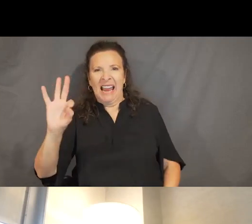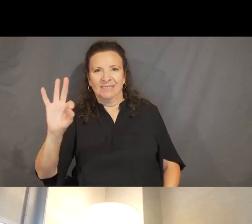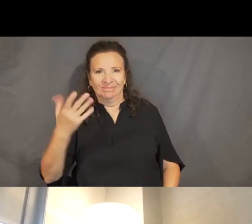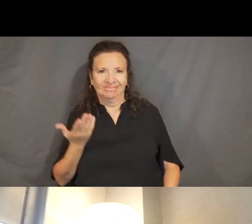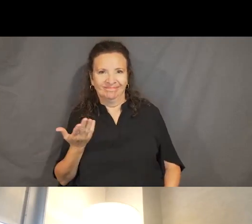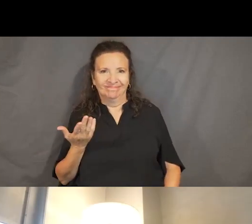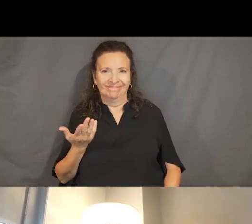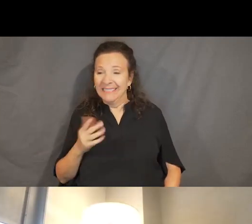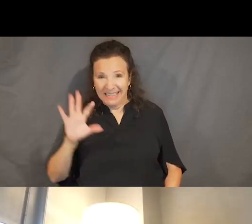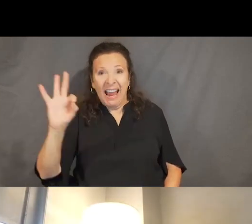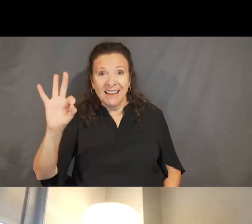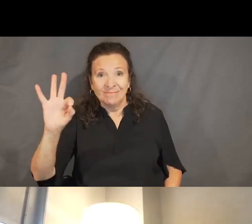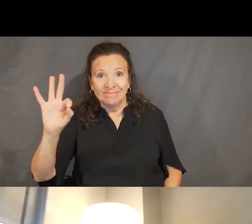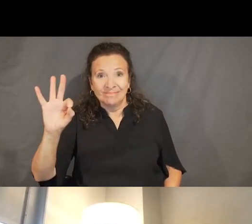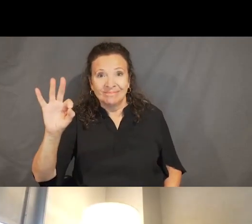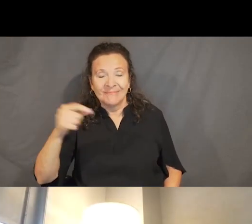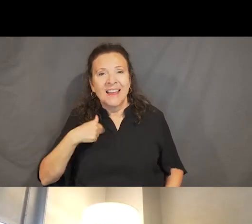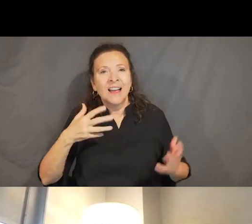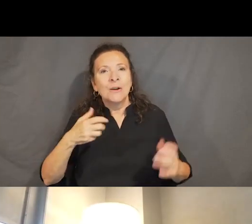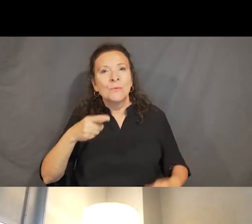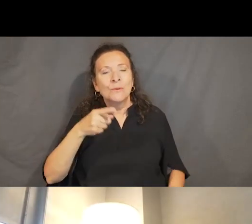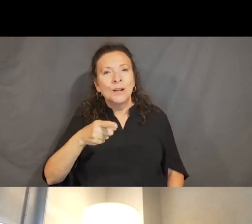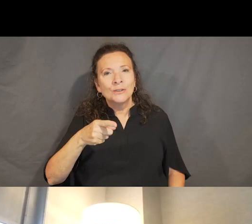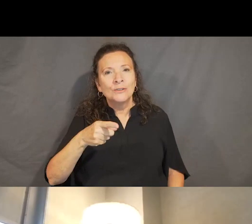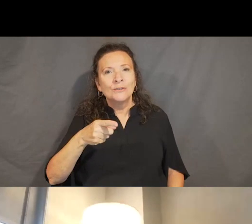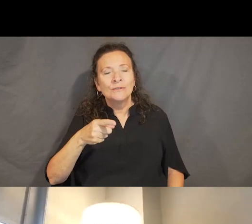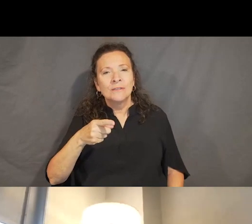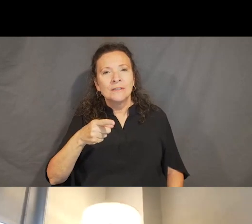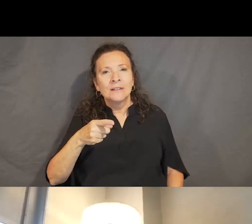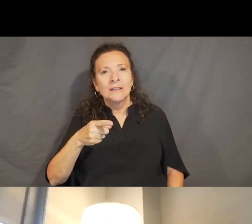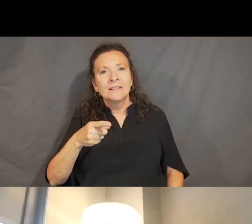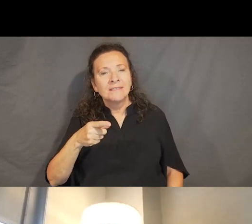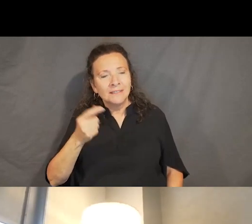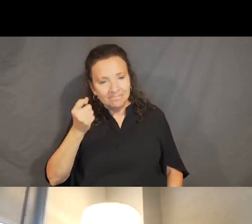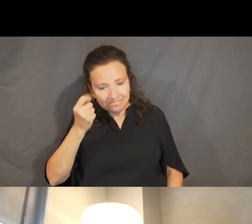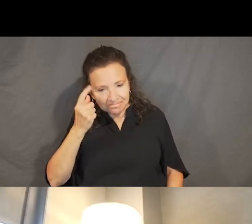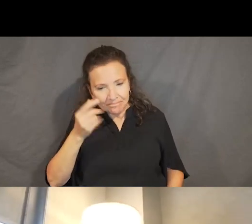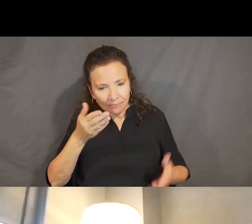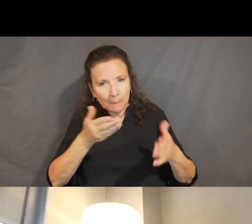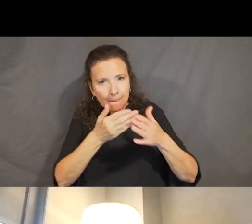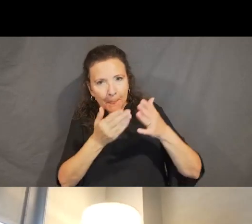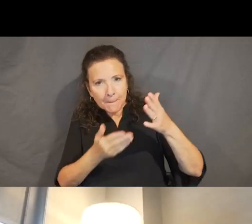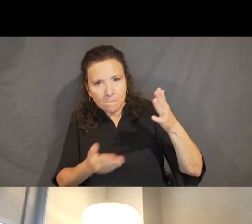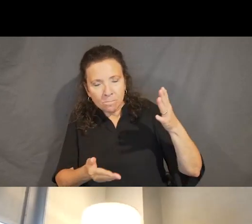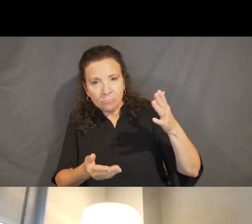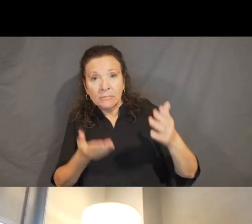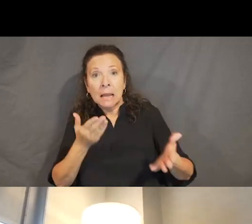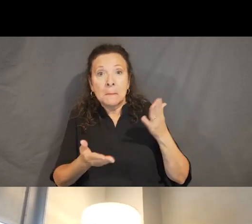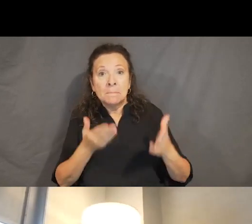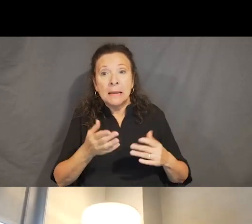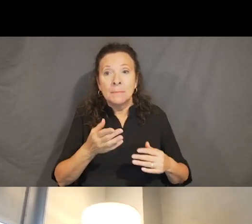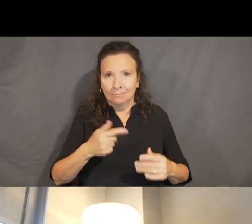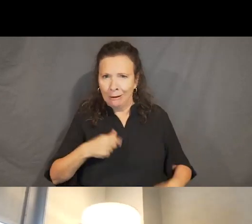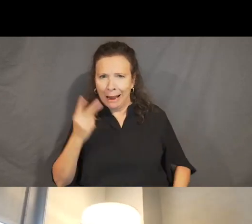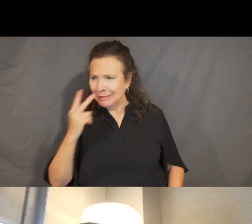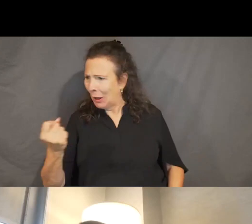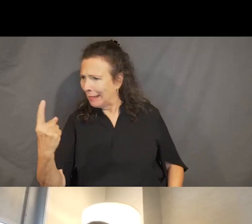And I just wanted you to do this so that as we go through this, you might be -- I saw an 11 flow by,